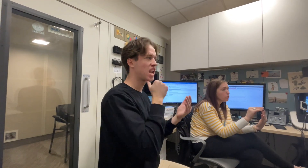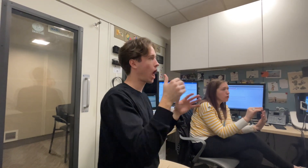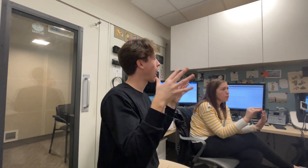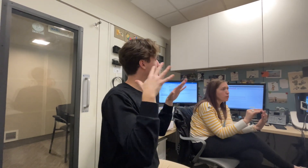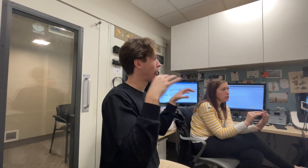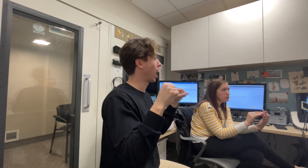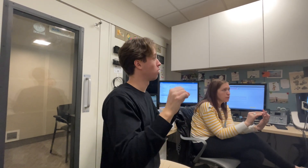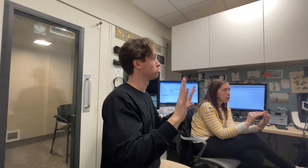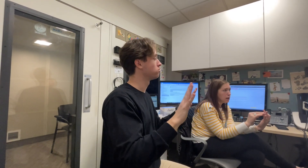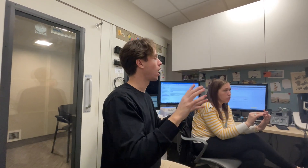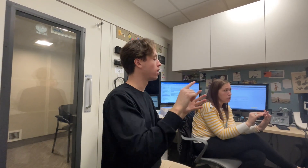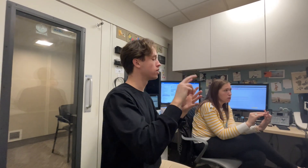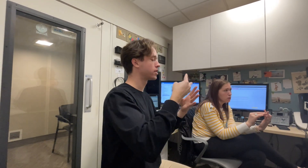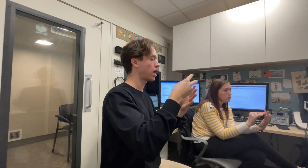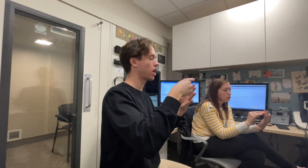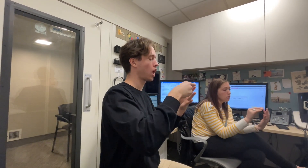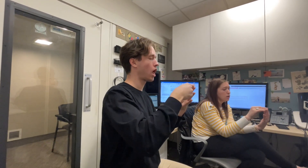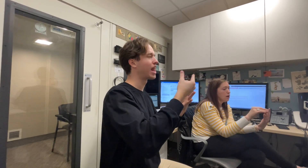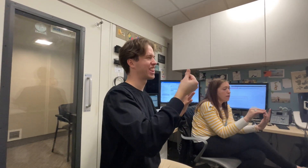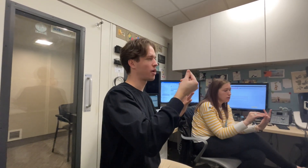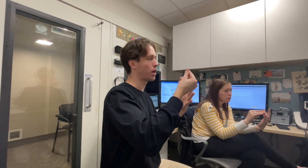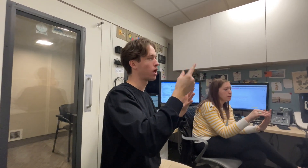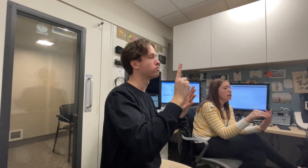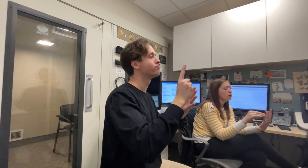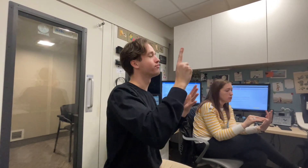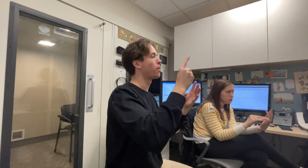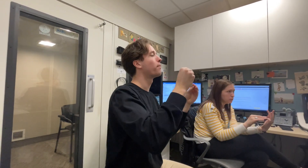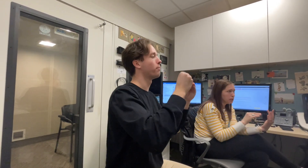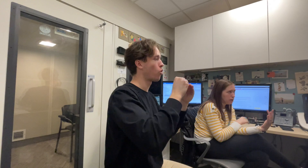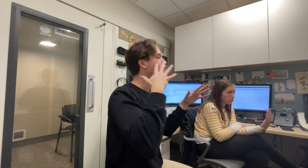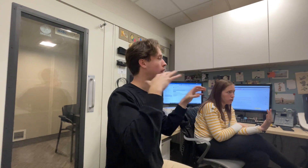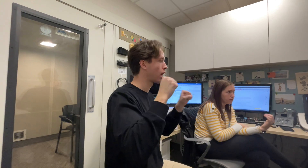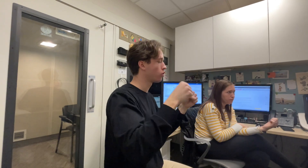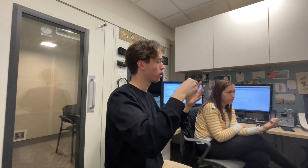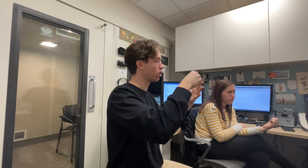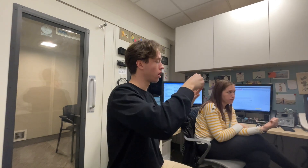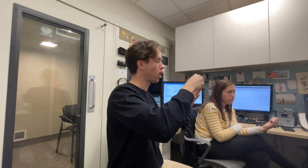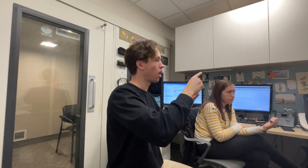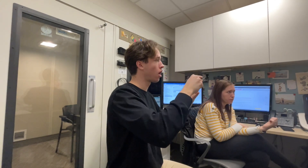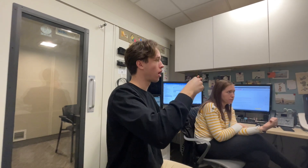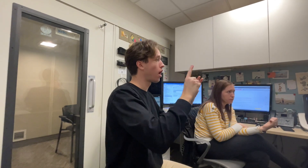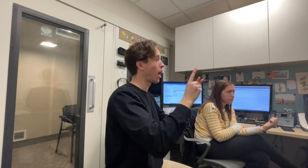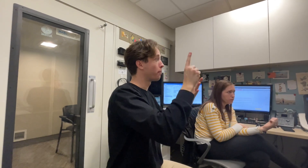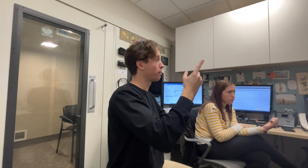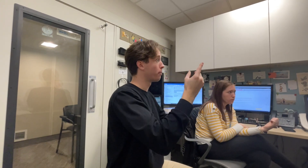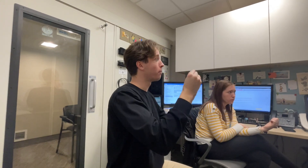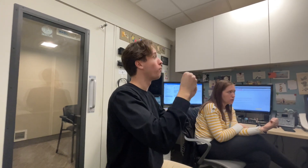program will be a little bit louder and then a little bit louder and a little bit louder